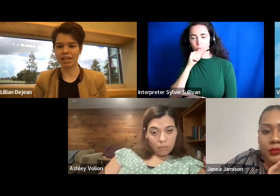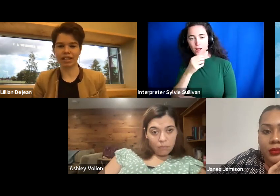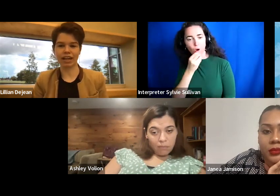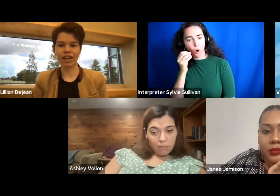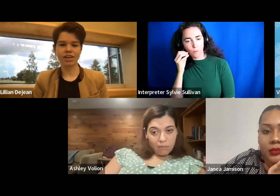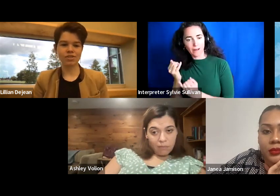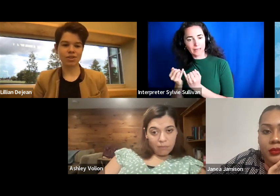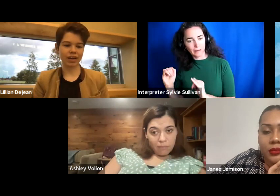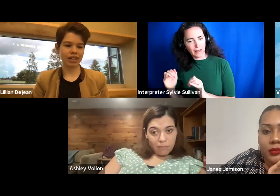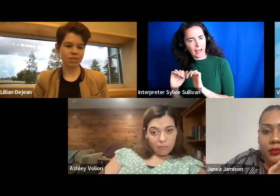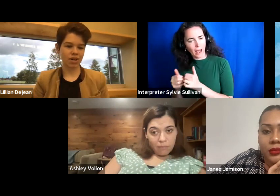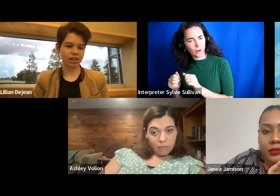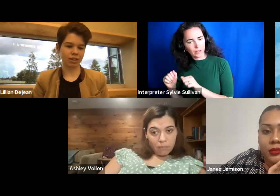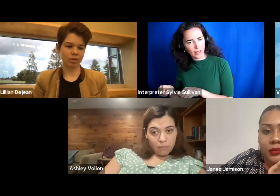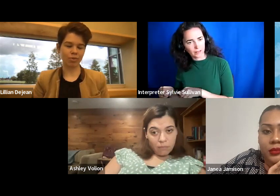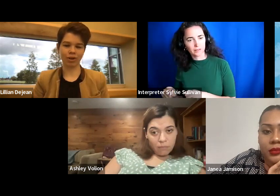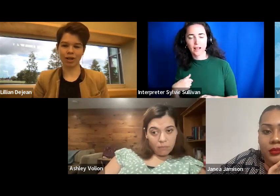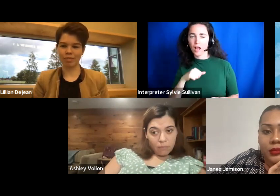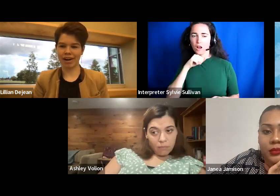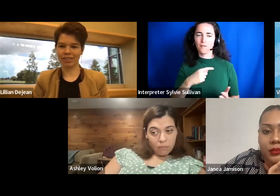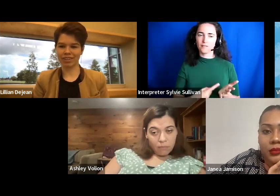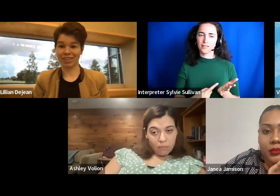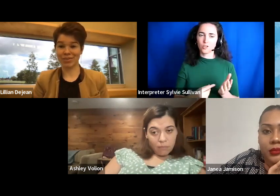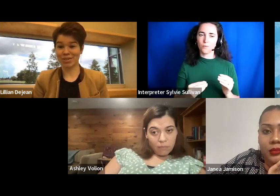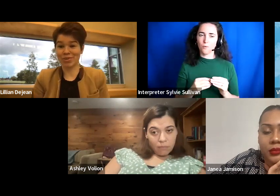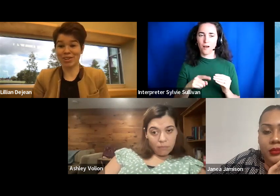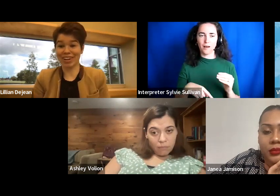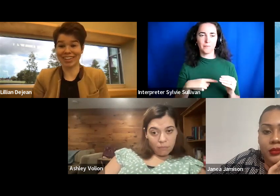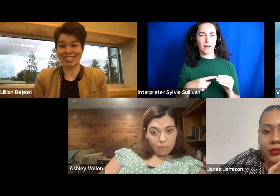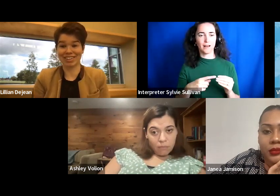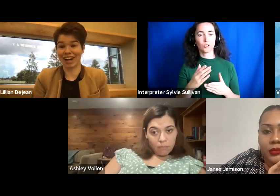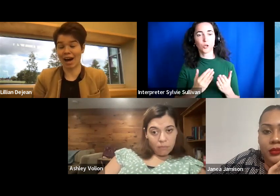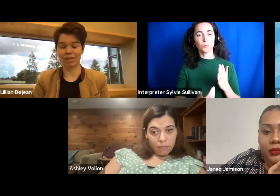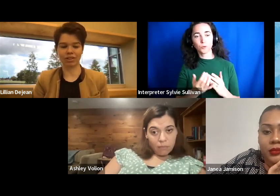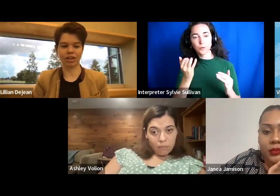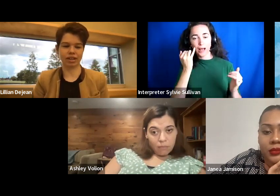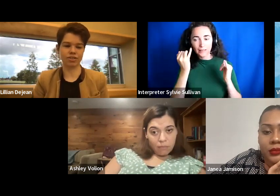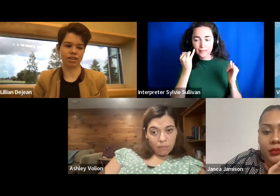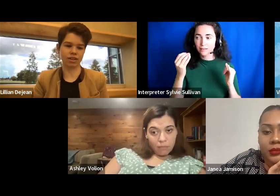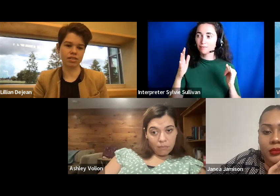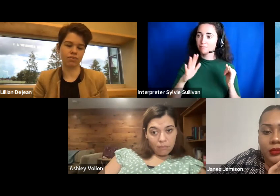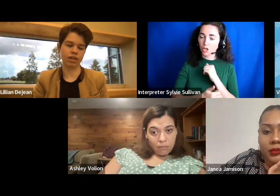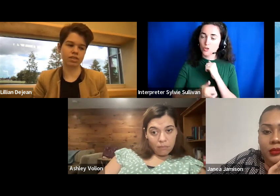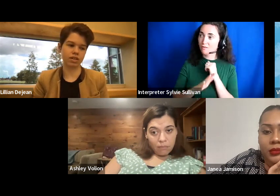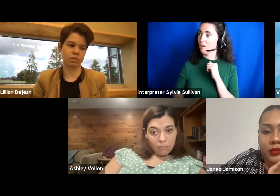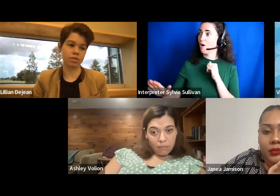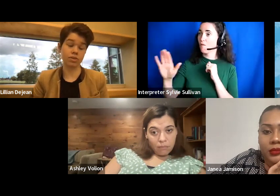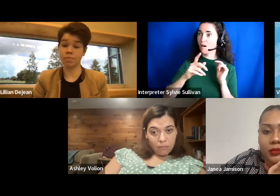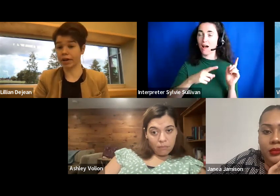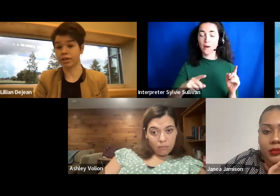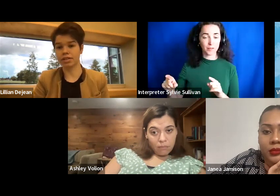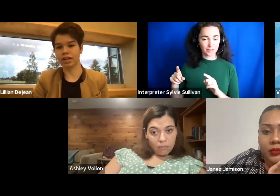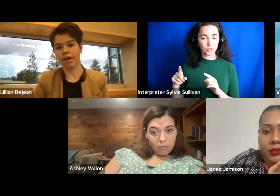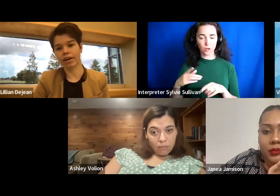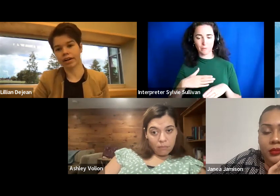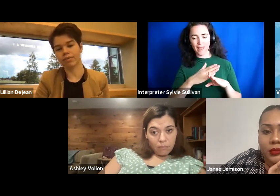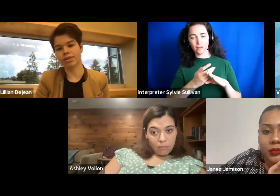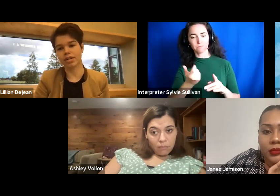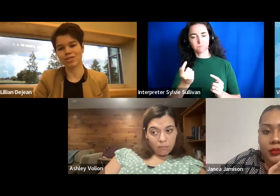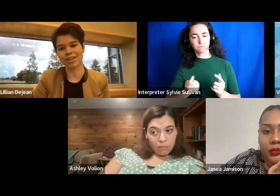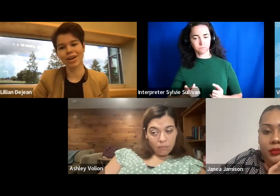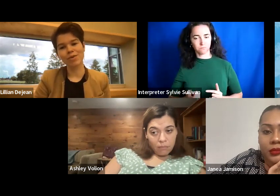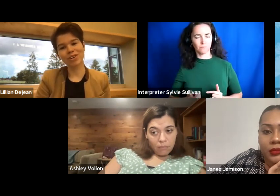So i'd love to talk. a little bit more about you know some new ideas that are happening across the country to to fix those those barriers later on in our conversation.